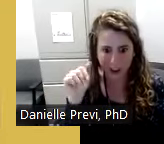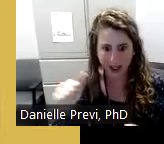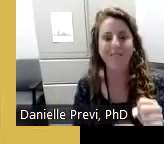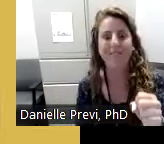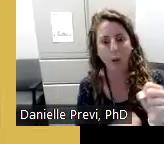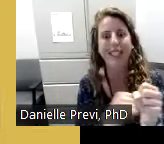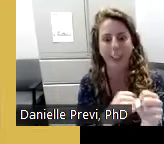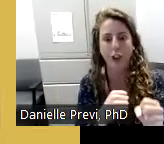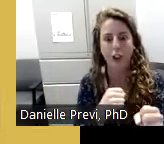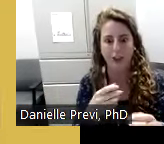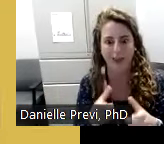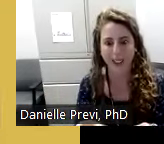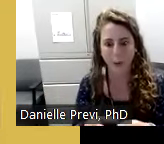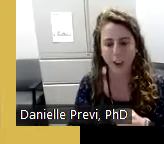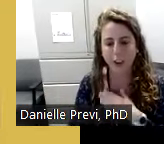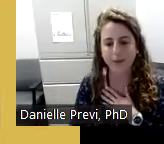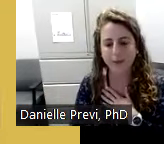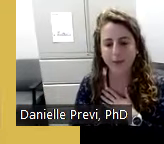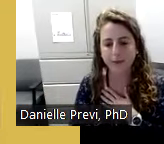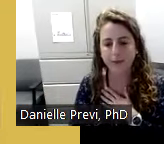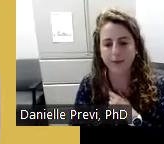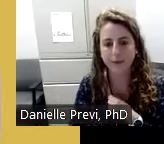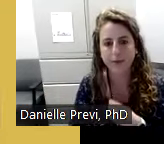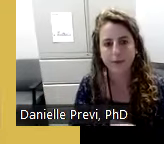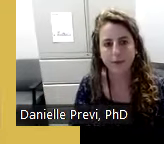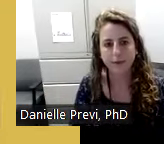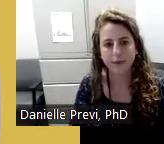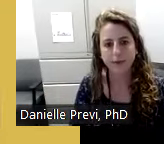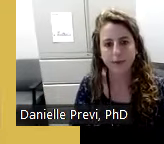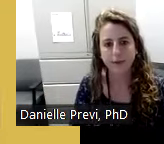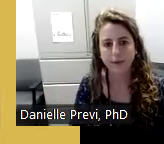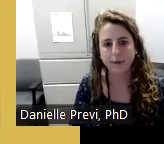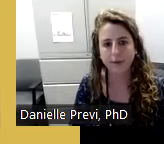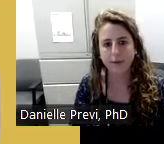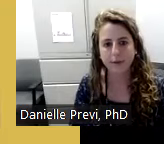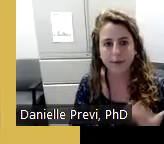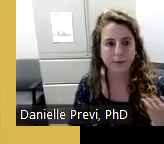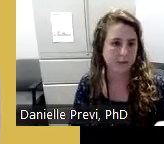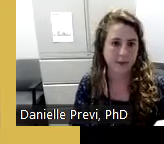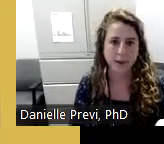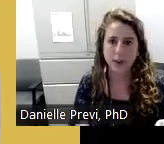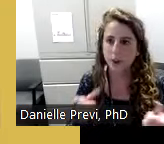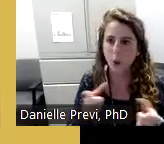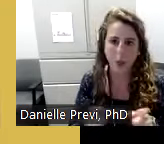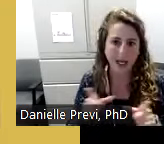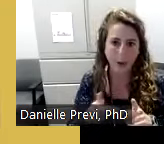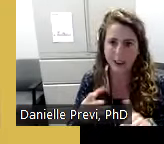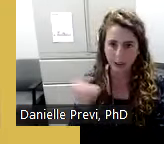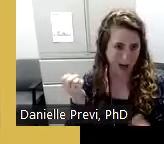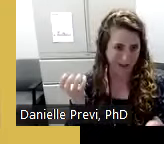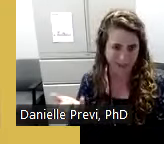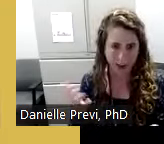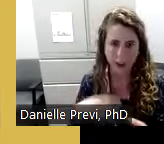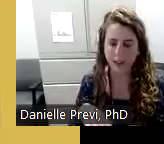making it harder for them to learn because they don’t have that foundation of a language. Exploring Language Deprivation as a Risk Factor (37:10)